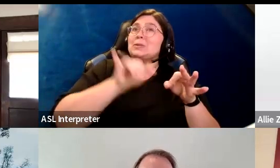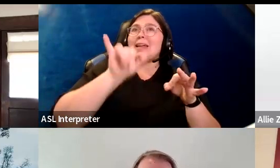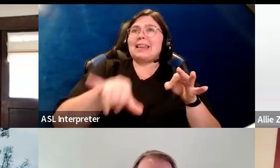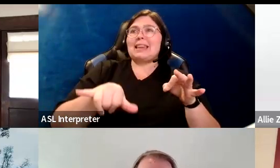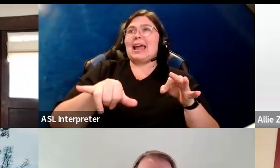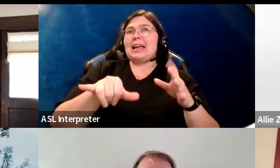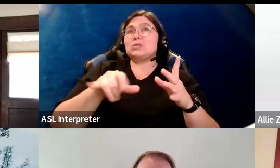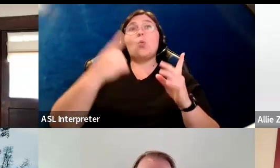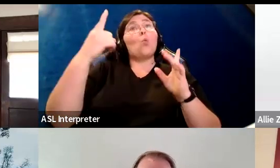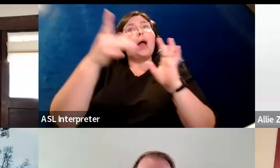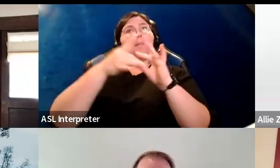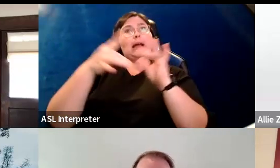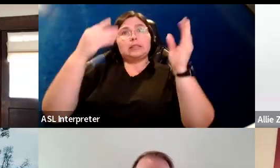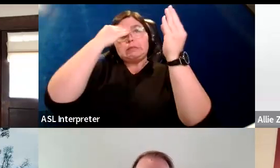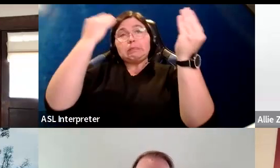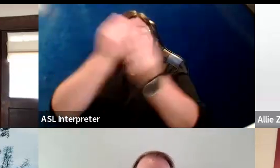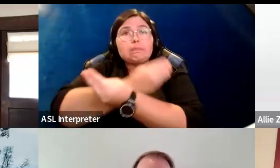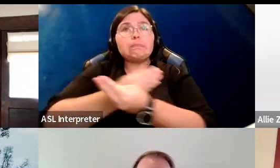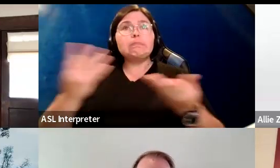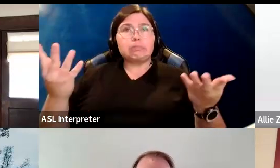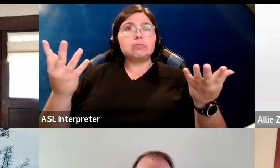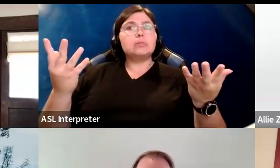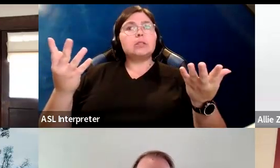want to convey in this talk.